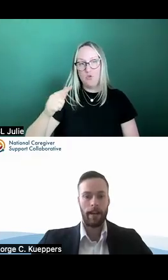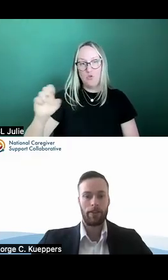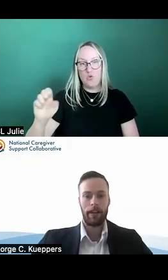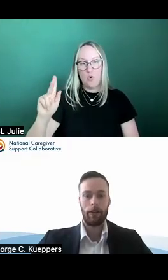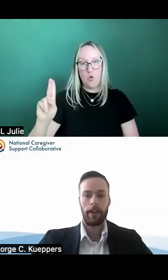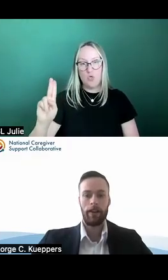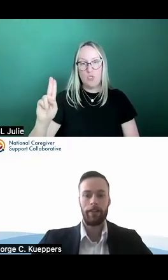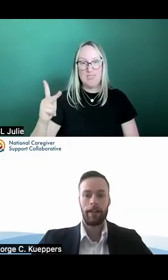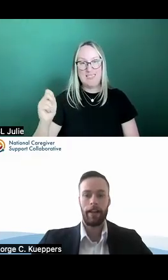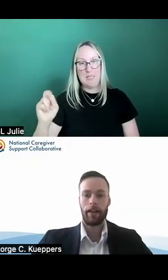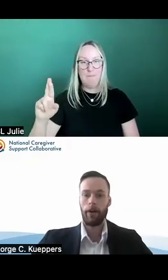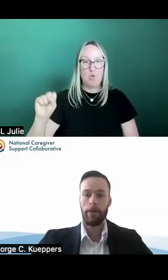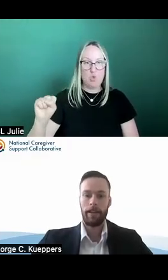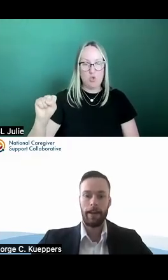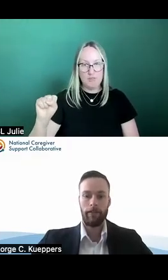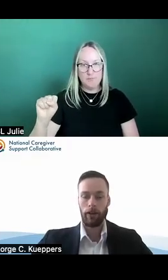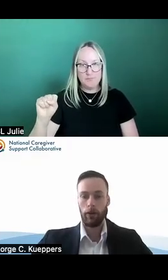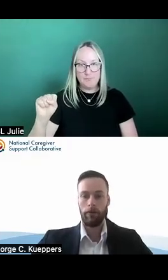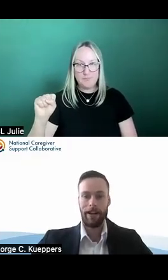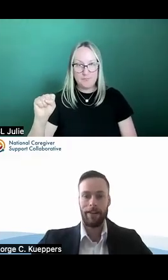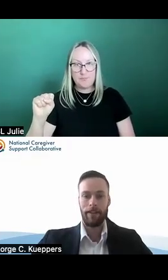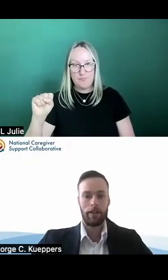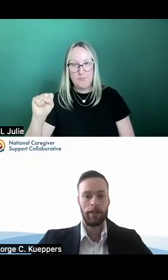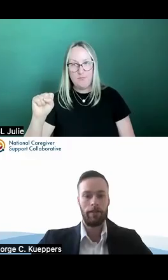the National Alliance for Caregiving and a co-PI for the goal 5 initiative,